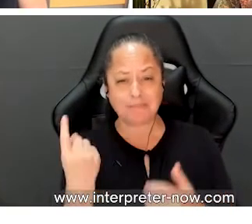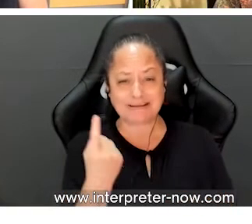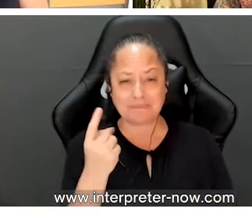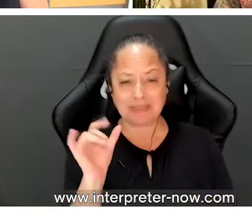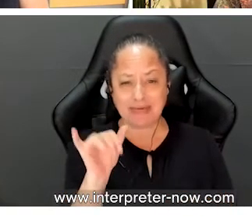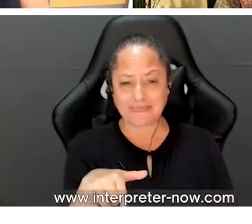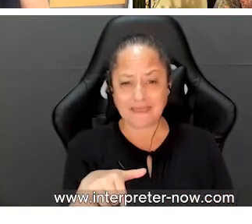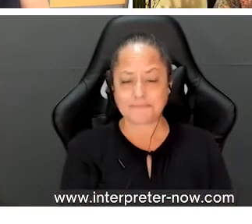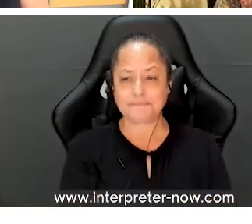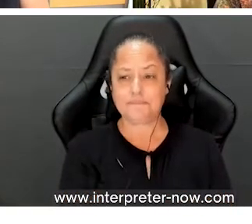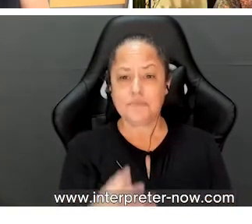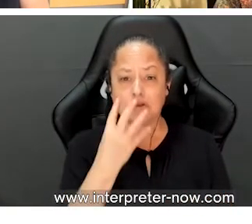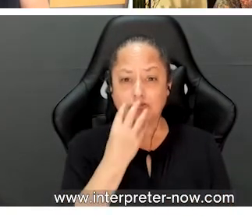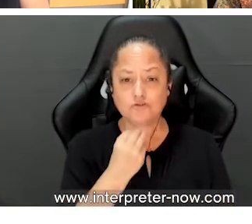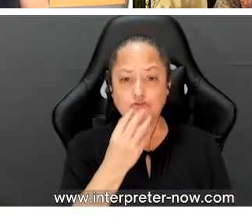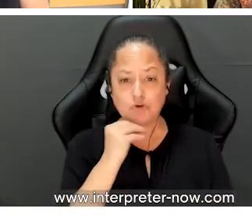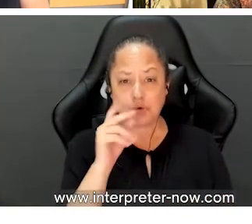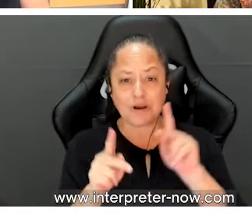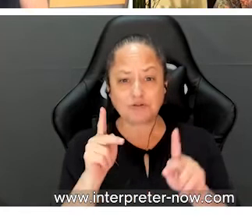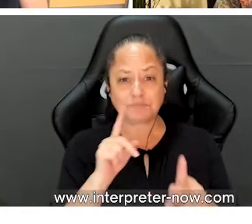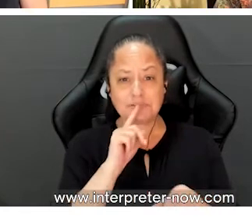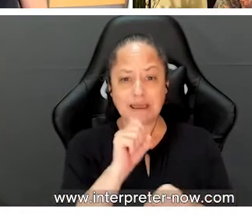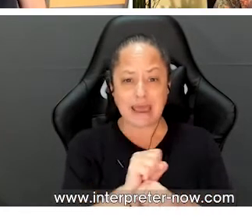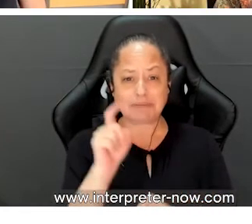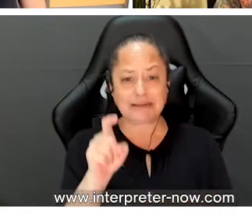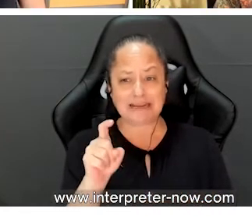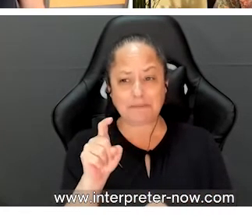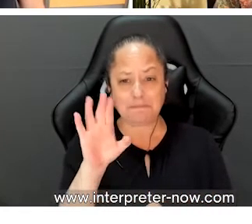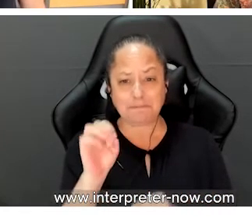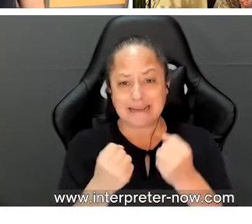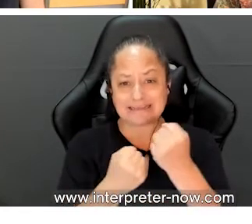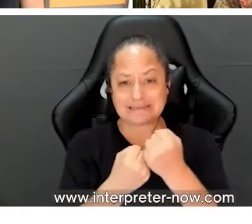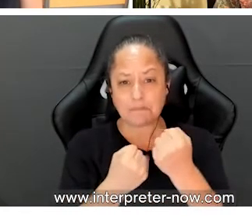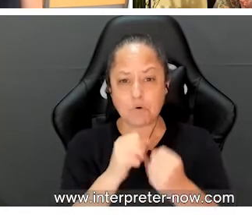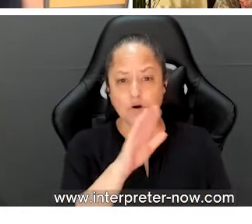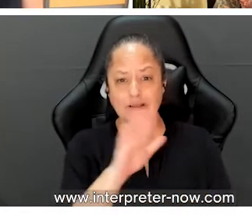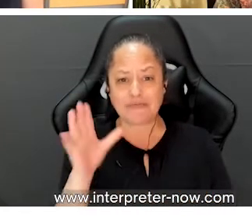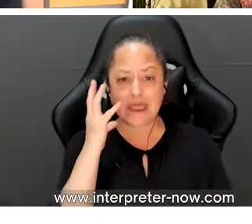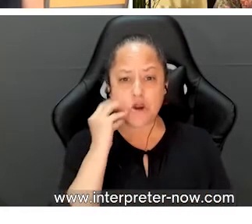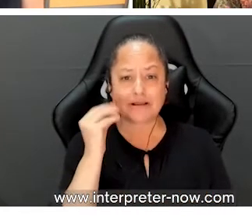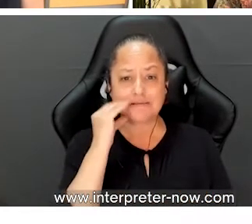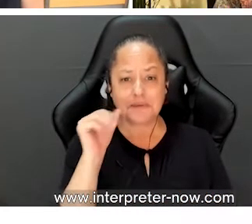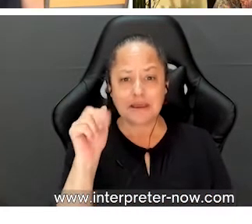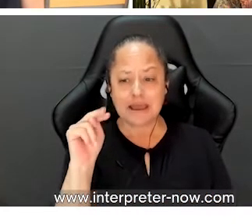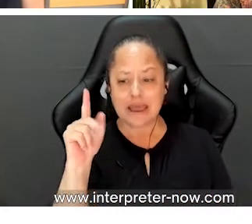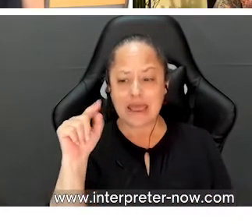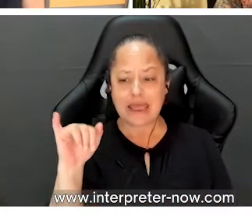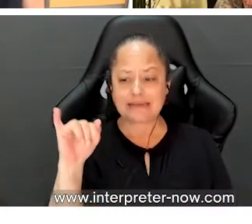Jewish folks absolutely do need to be supported in their experiences of antisemitism in the world.